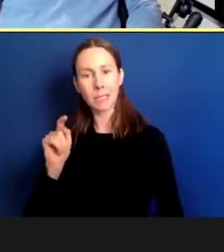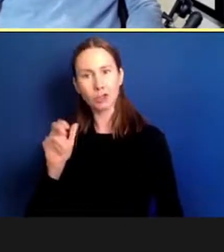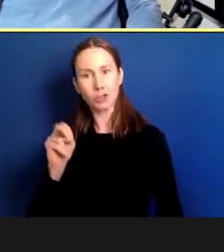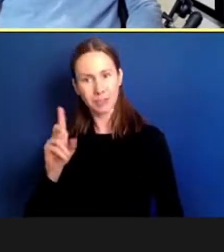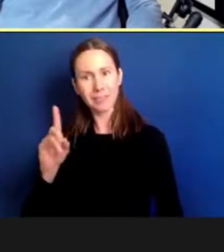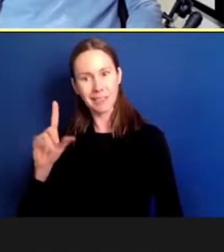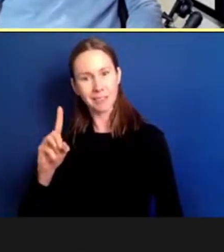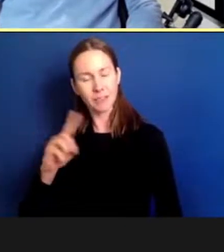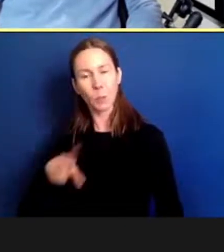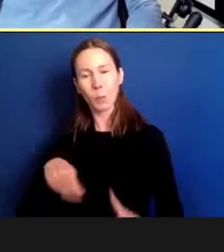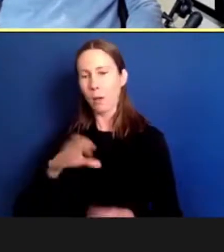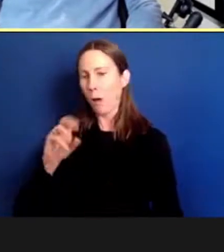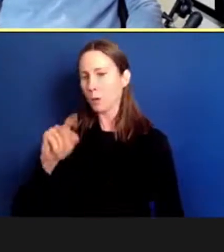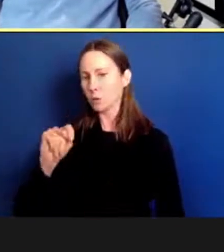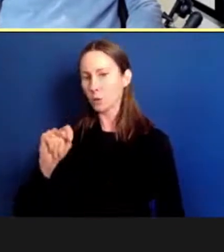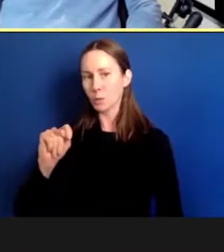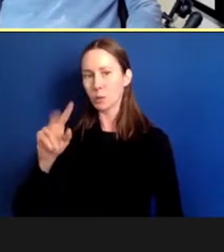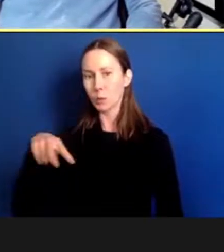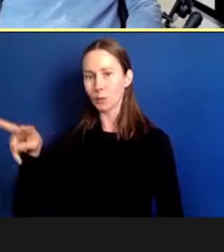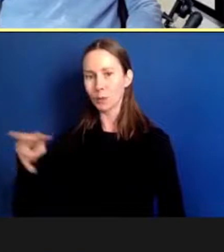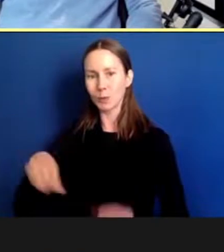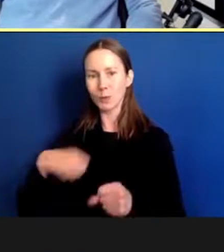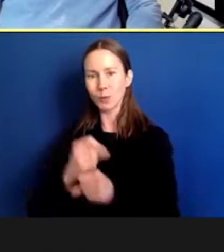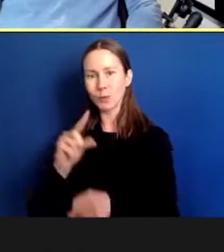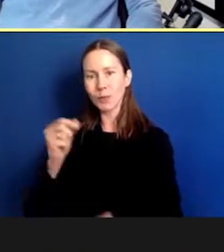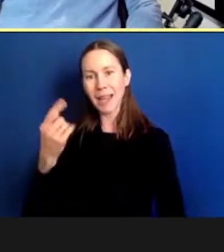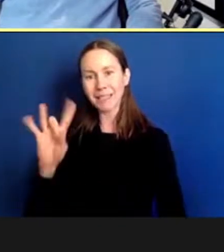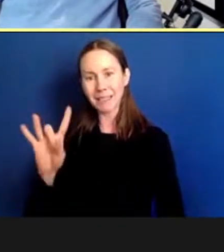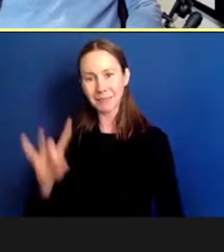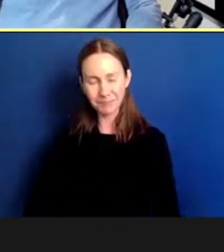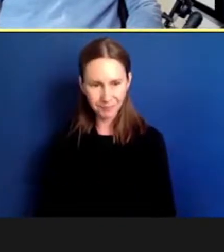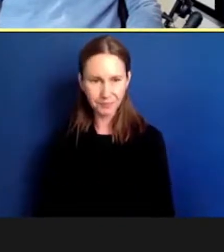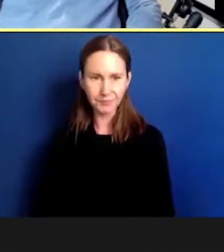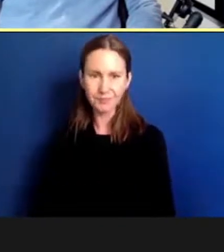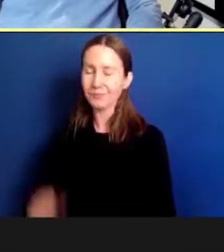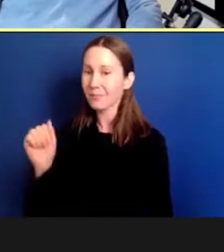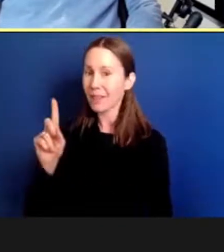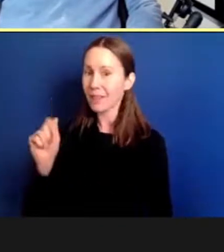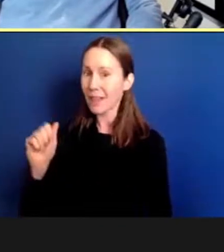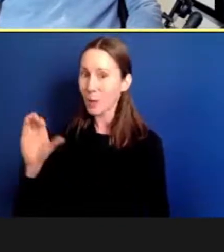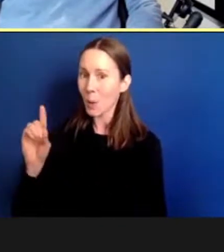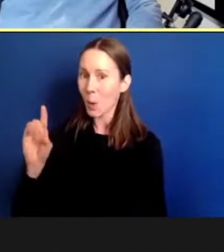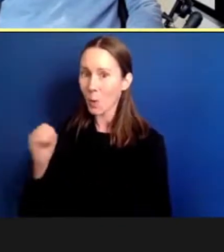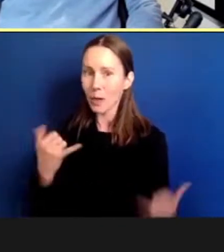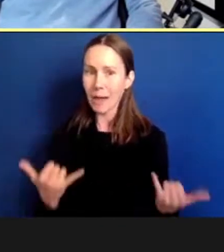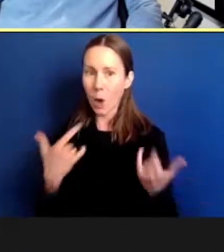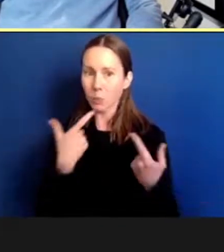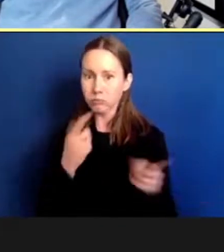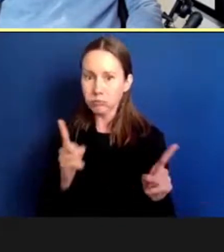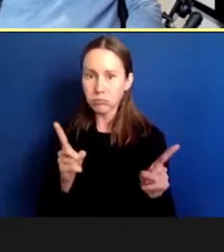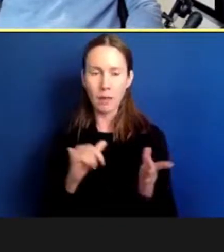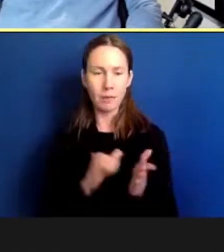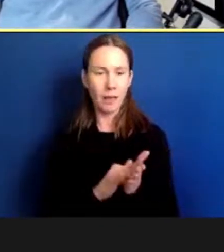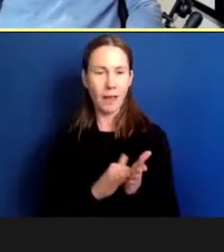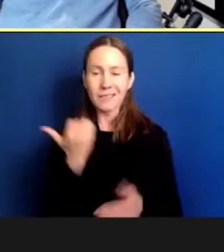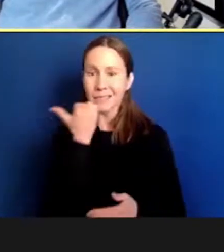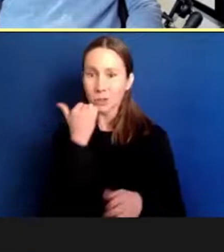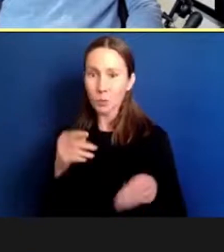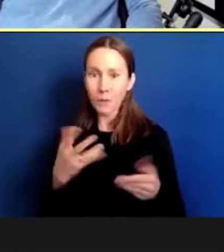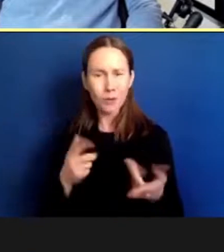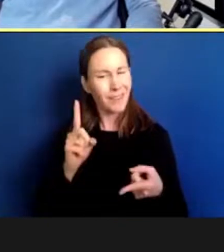2018. The ADA code now dictates that a dental care provider may not deny care to a patient based on